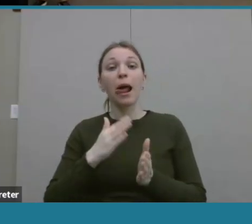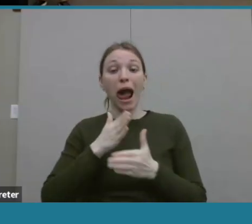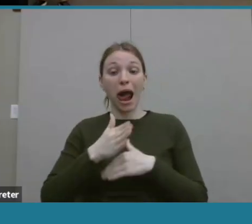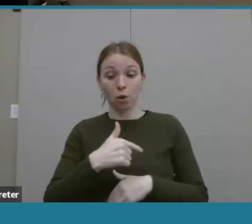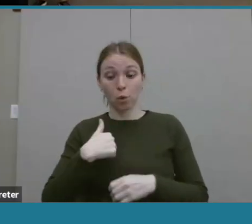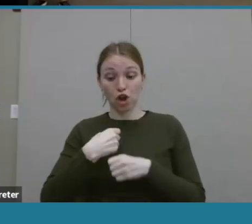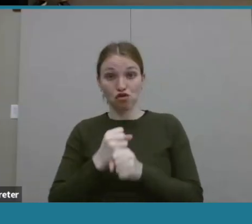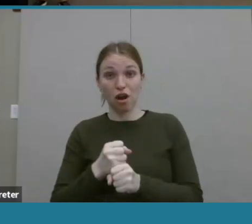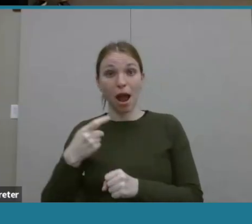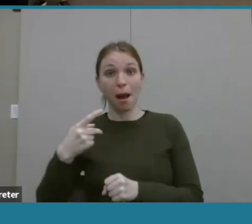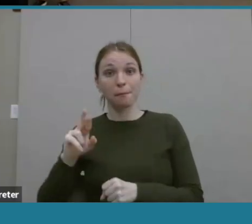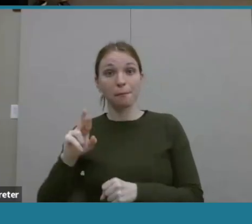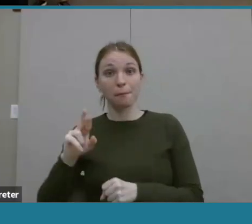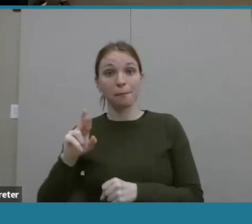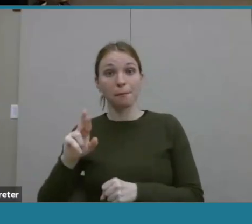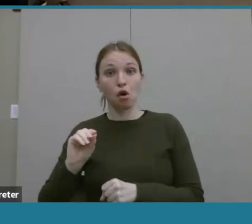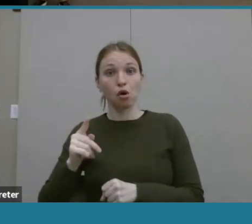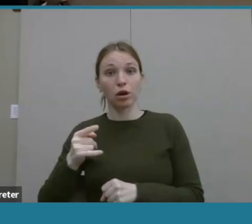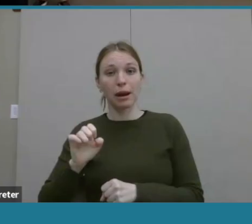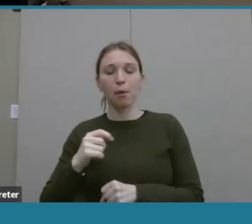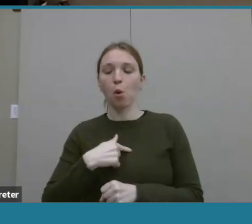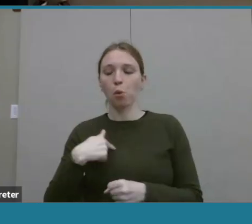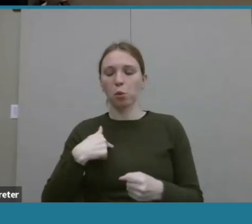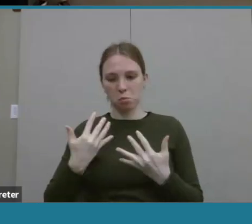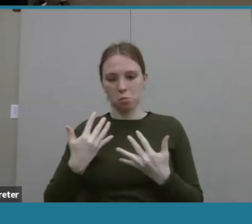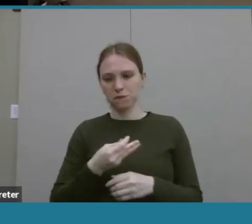I think we took a couple months to look at the data, assess the data,